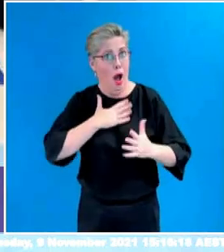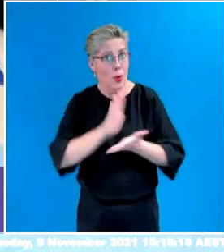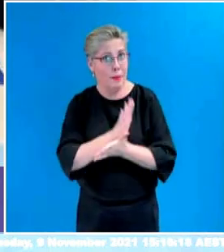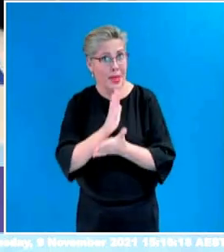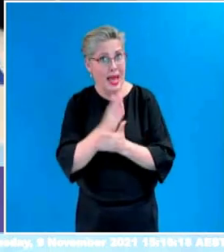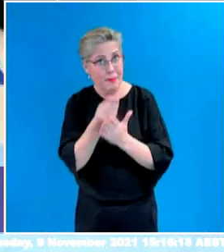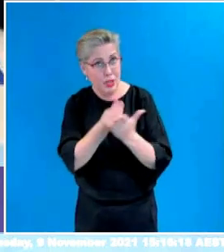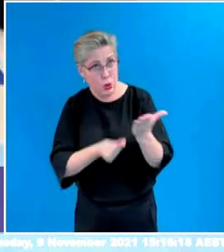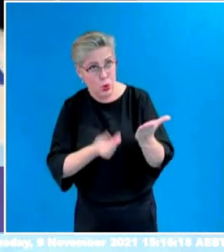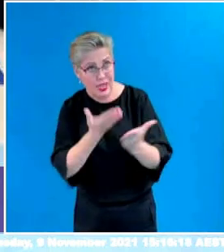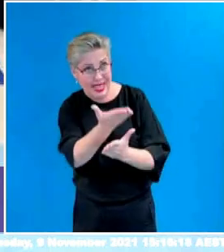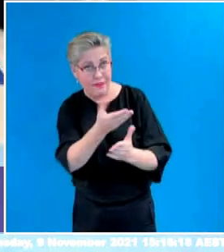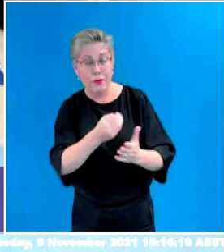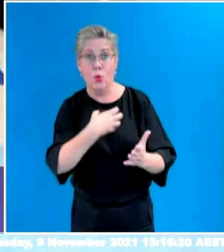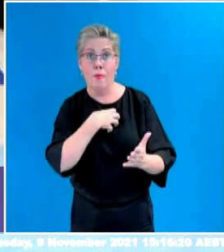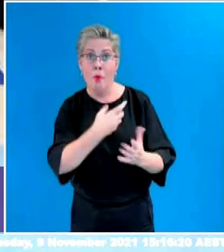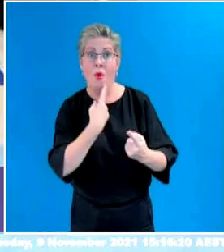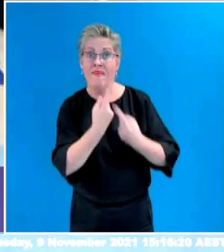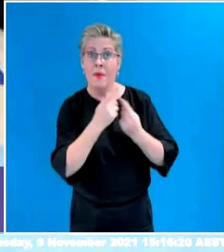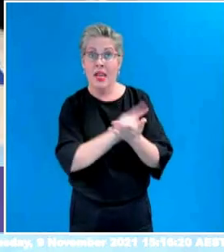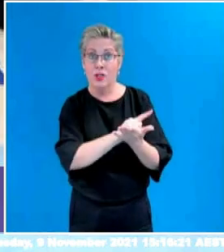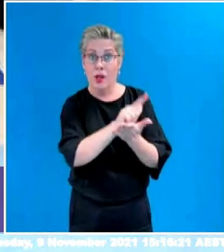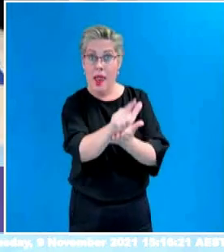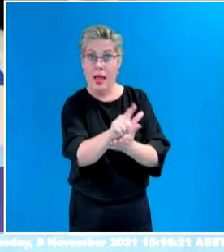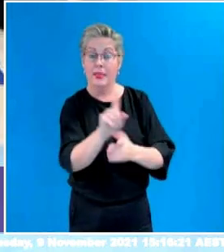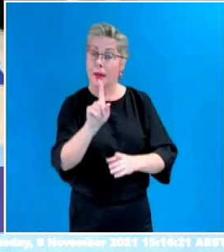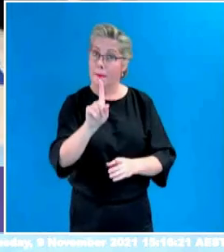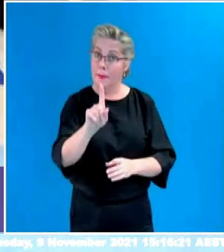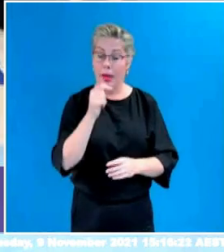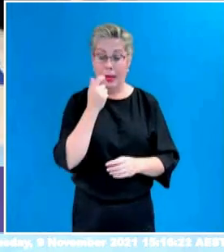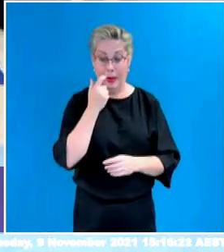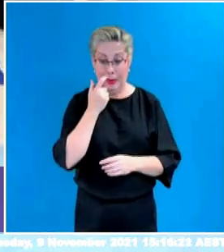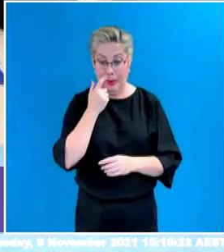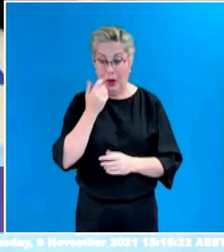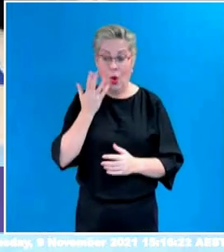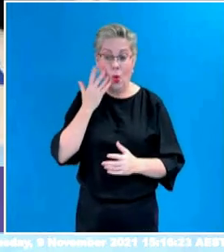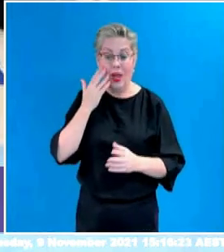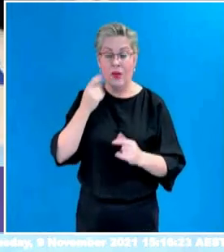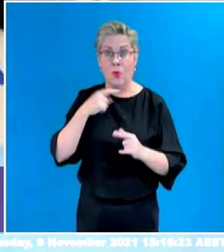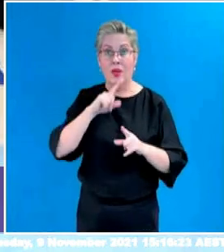relevant, for example, is where we are talking about the constitutionality of